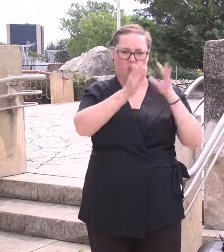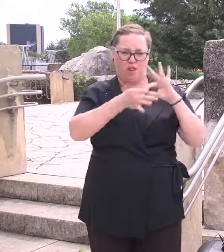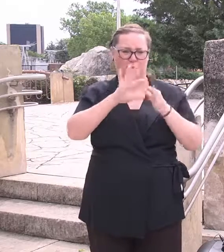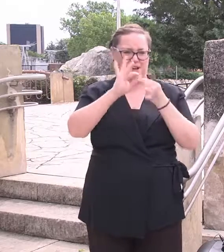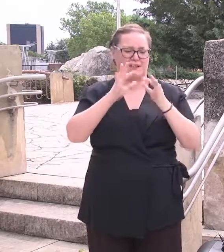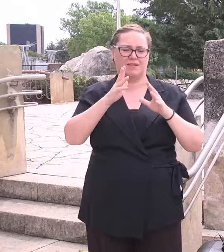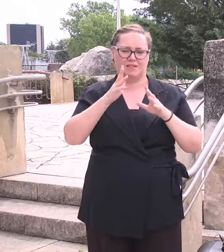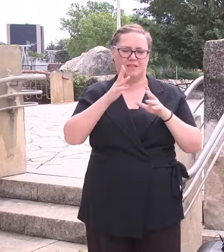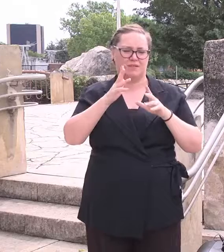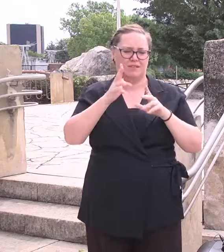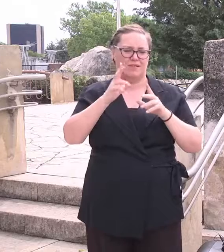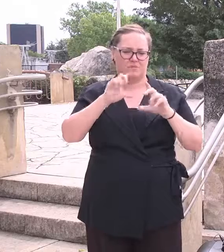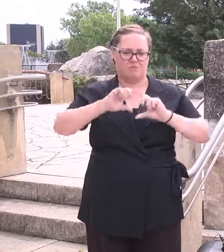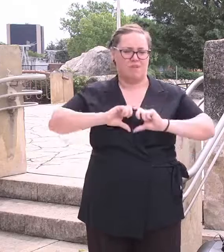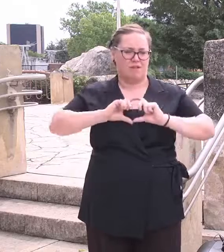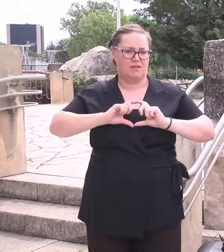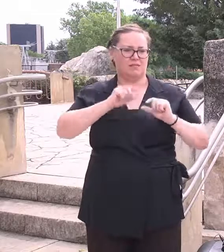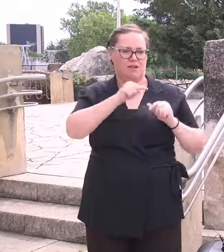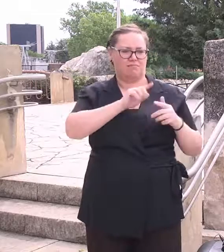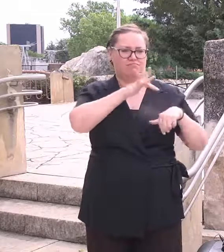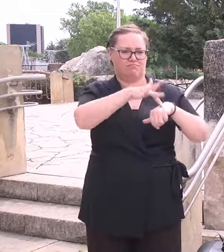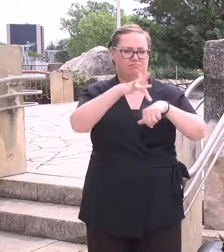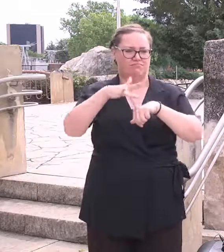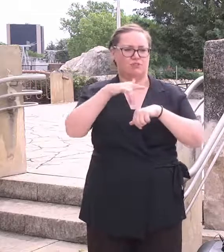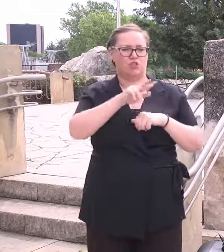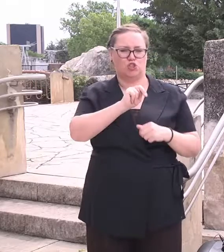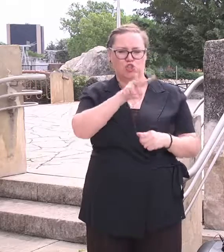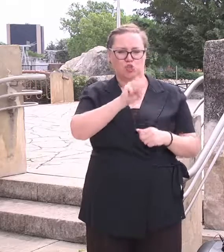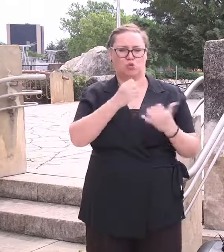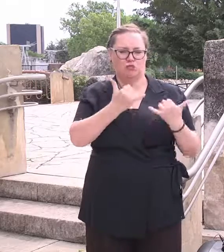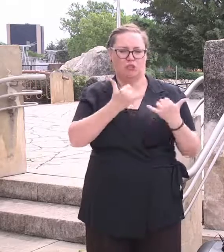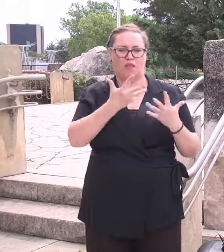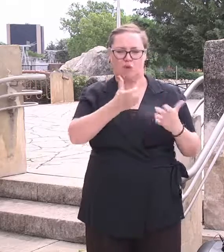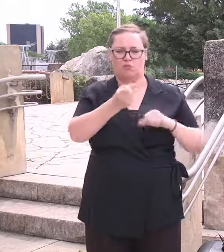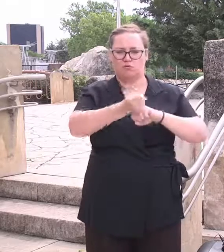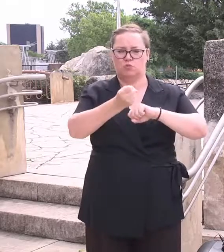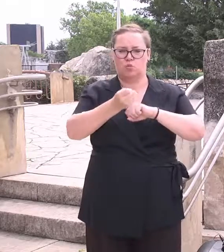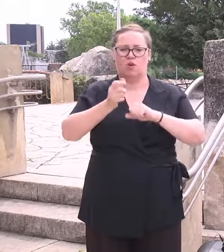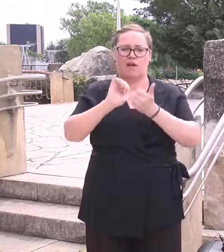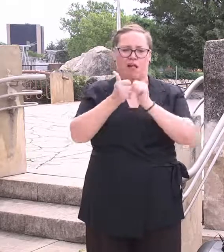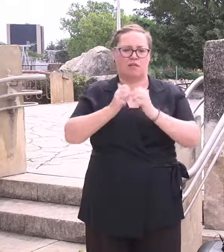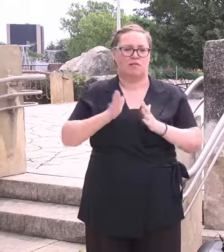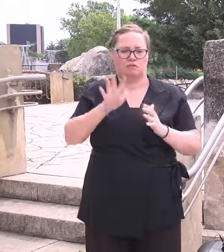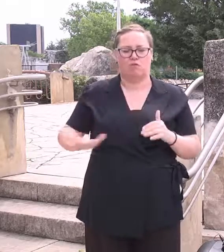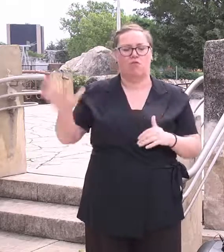for the community to get out and support athletes from throughout the nation um so those are some